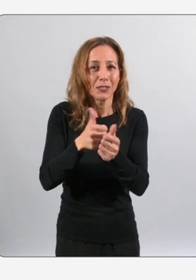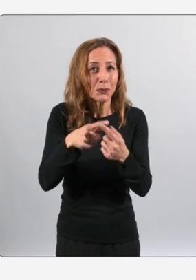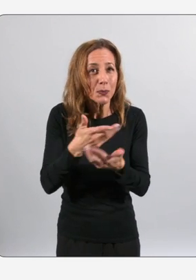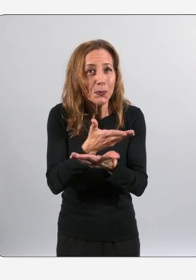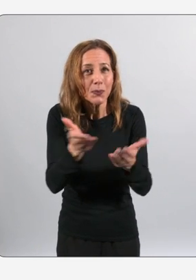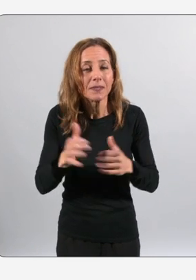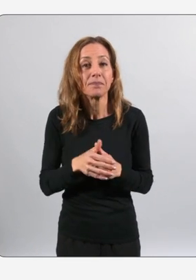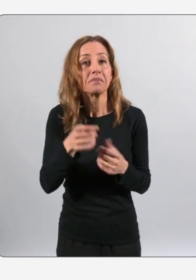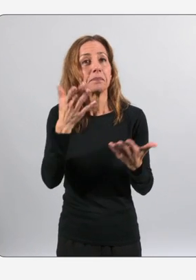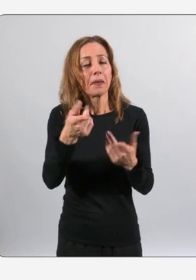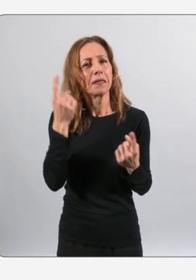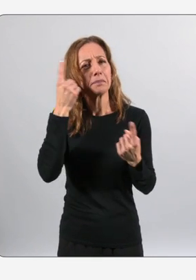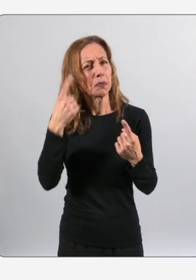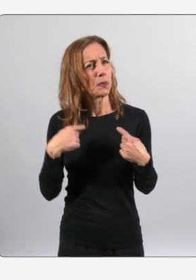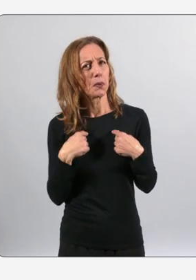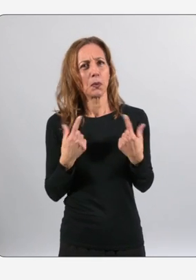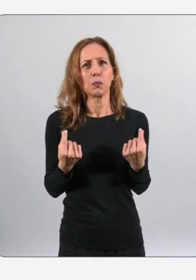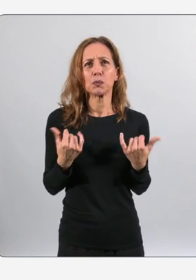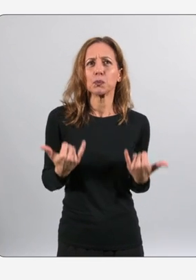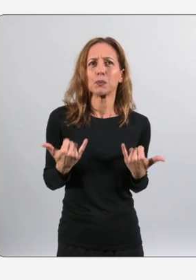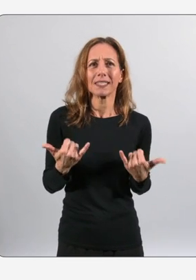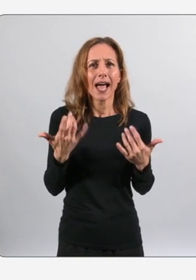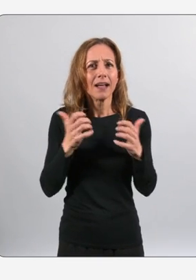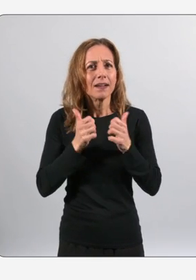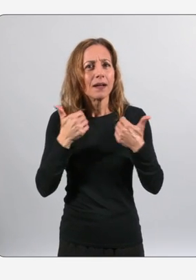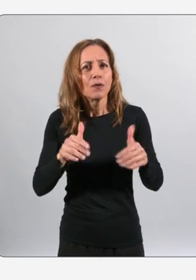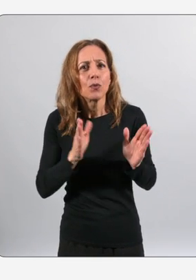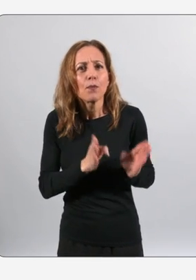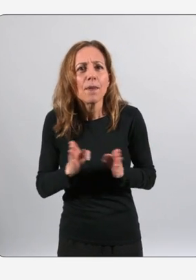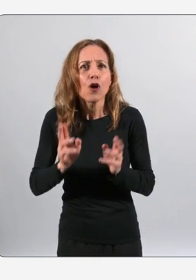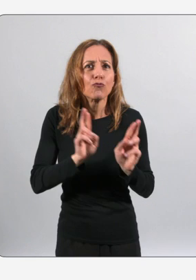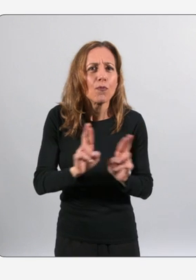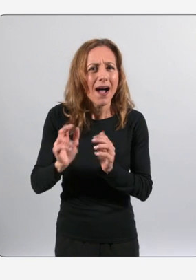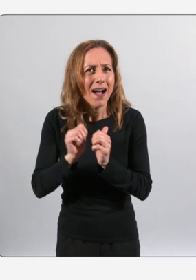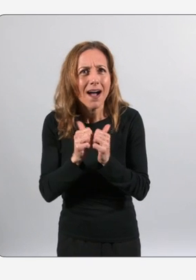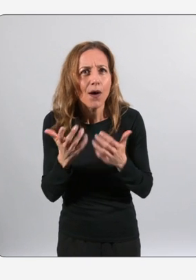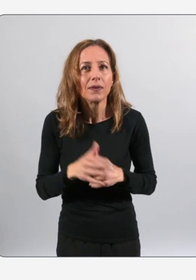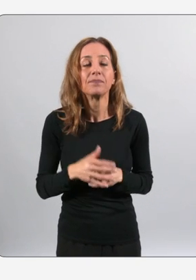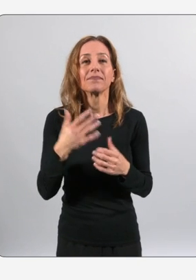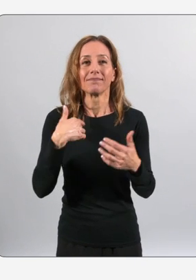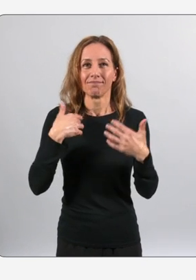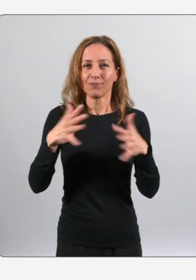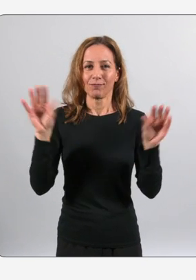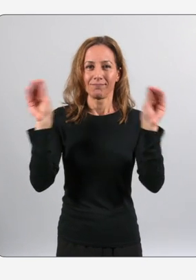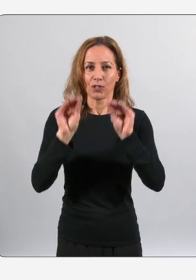what do I do today to prepare? Well, we've assembled a new checklist of